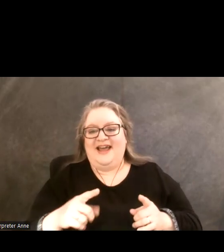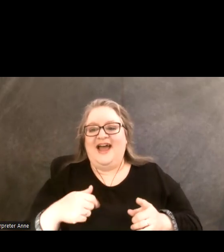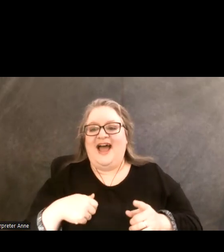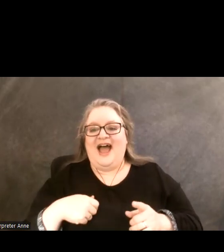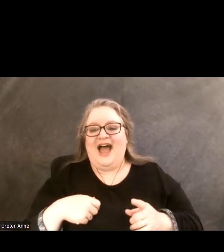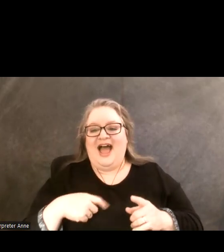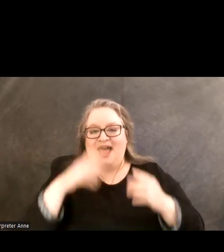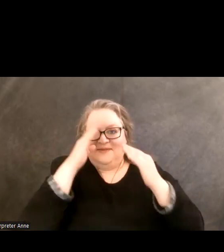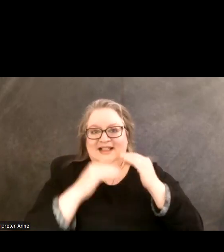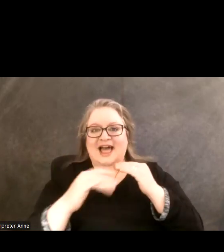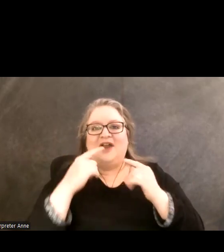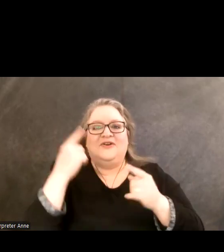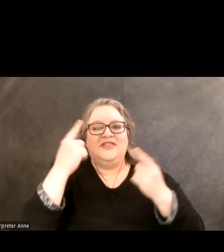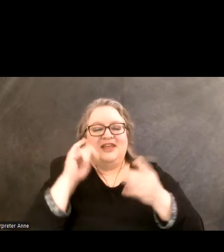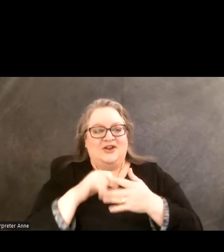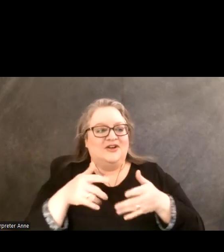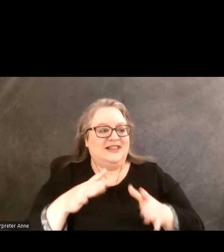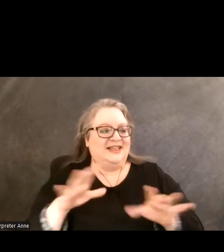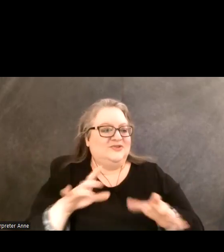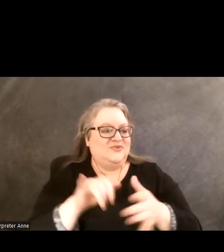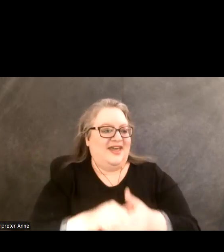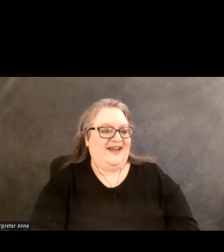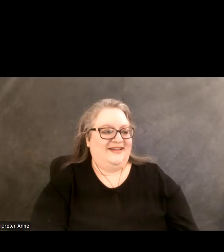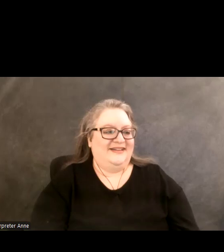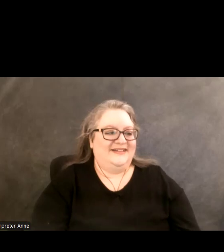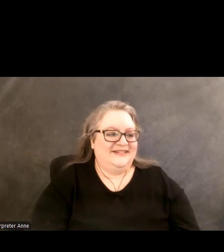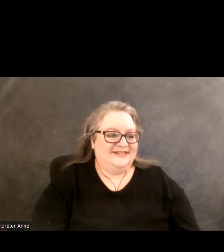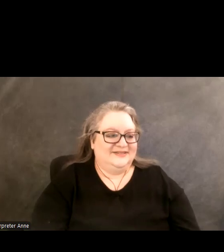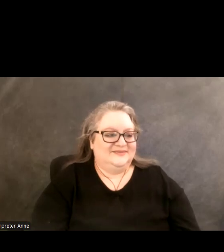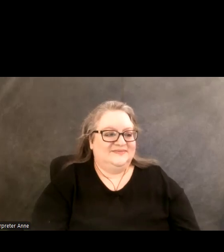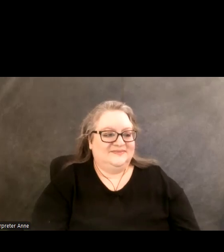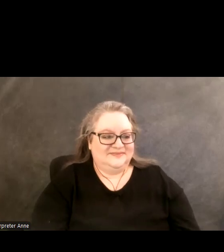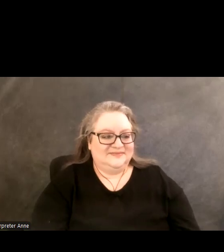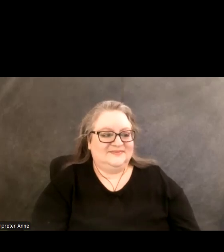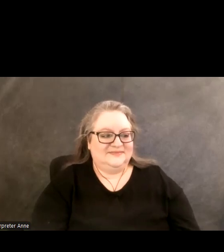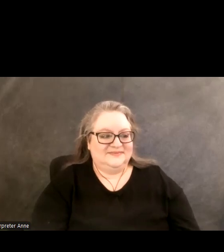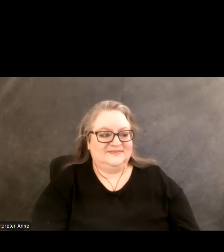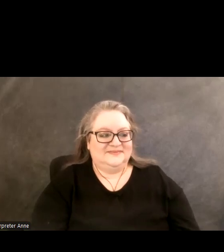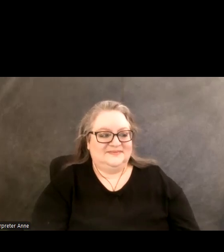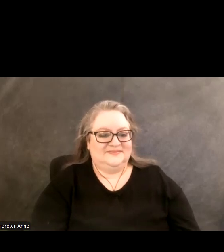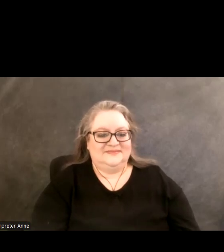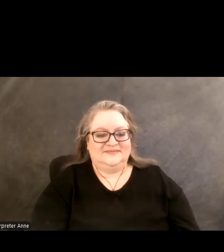Let's just do that. >> JOY YOUNG: I just think that